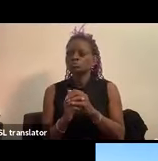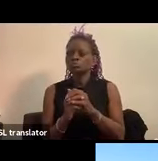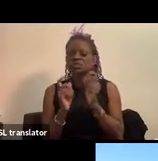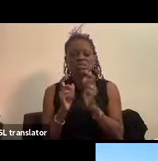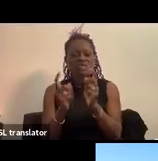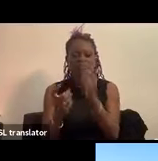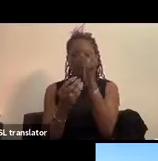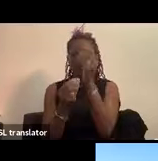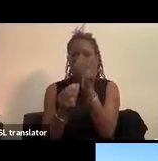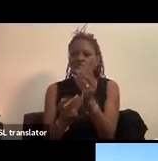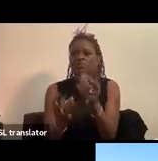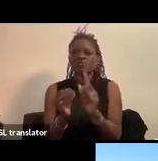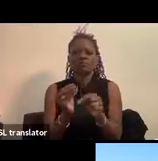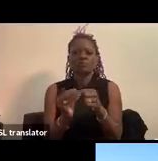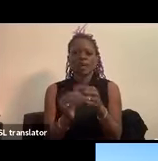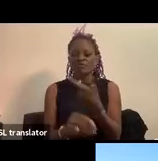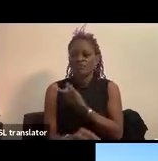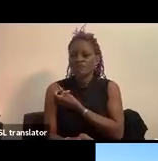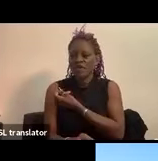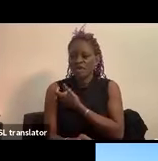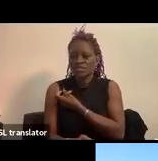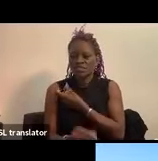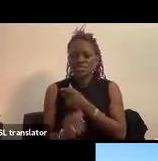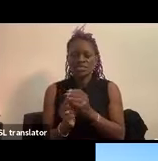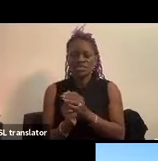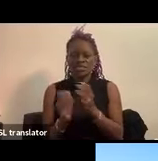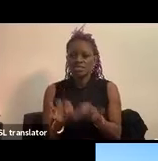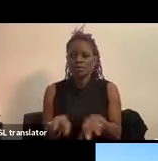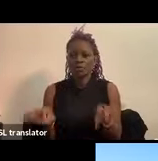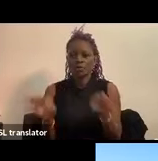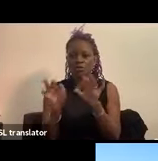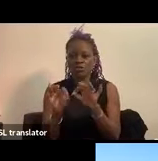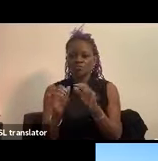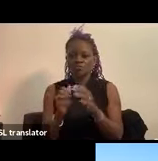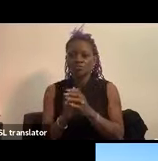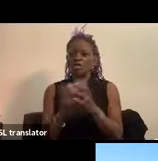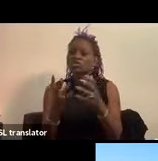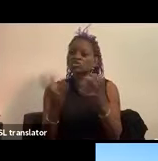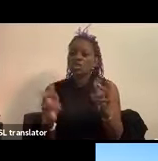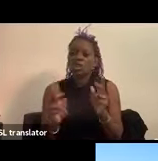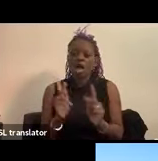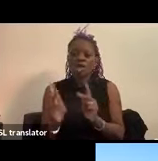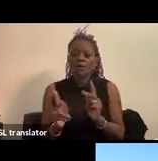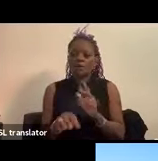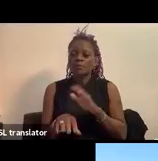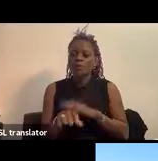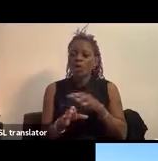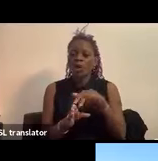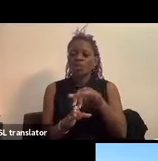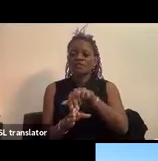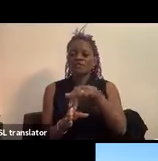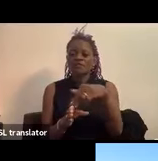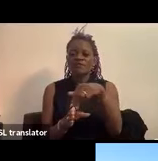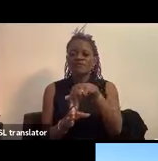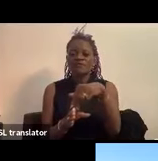And I think that there's a lot of people who are on the fence, and I still think there's a lot of good work we can do to kind of turn the corner on it.